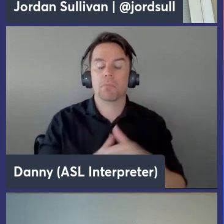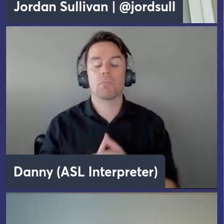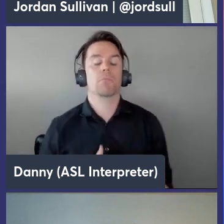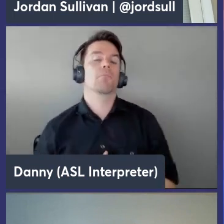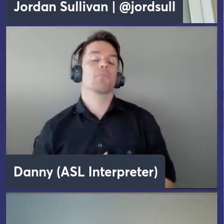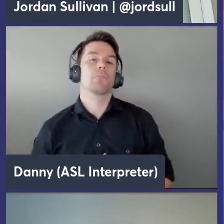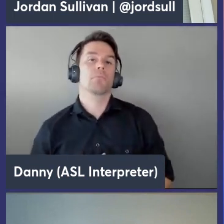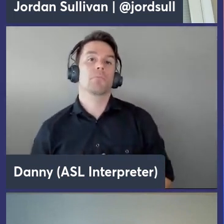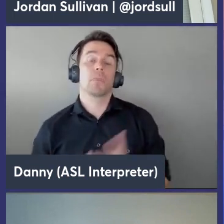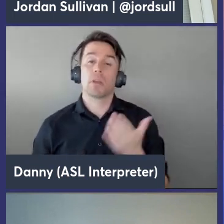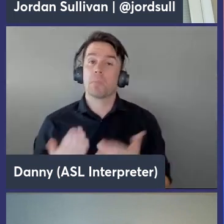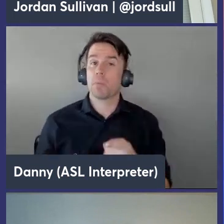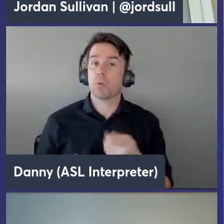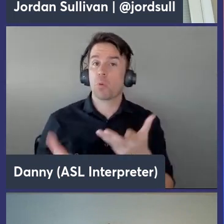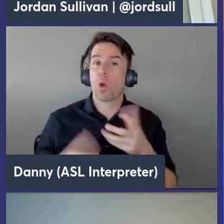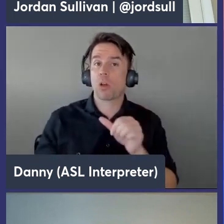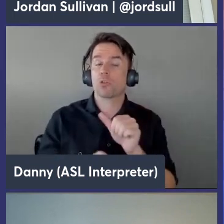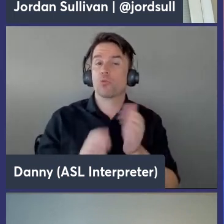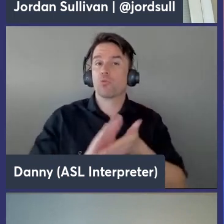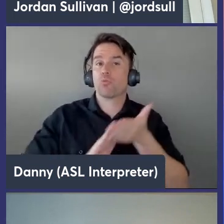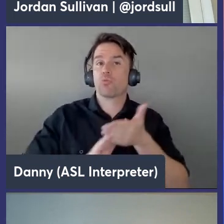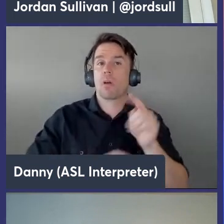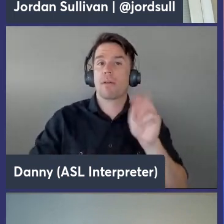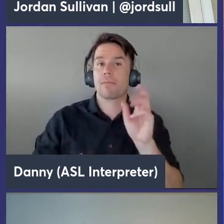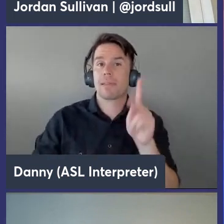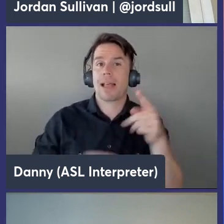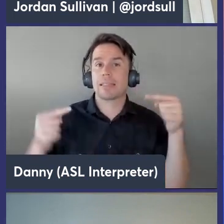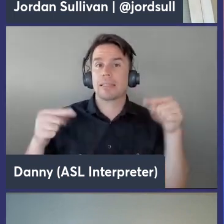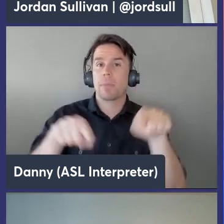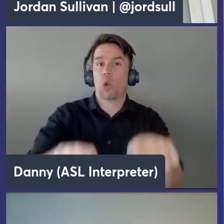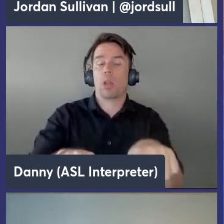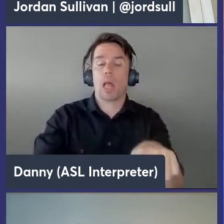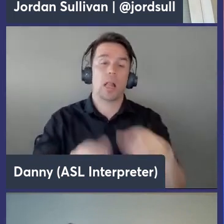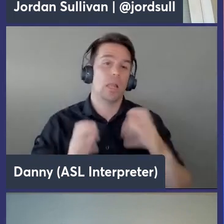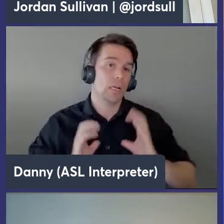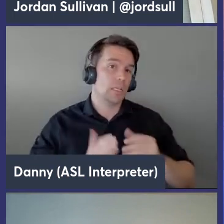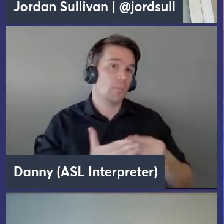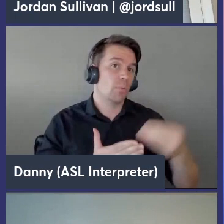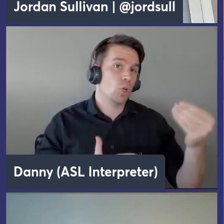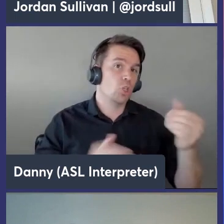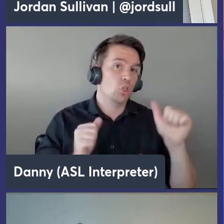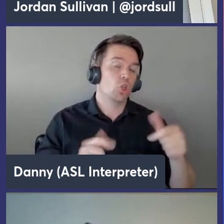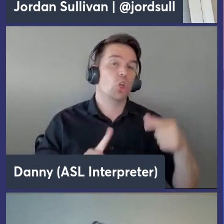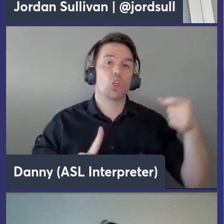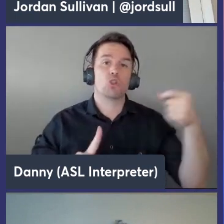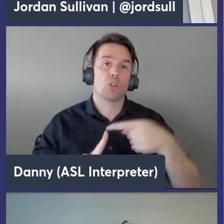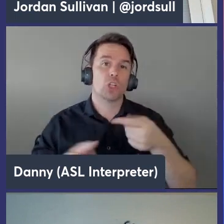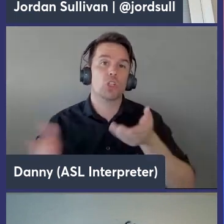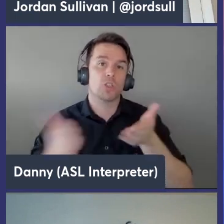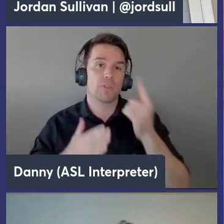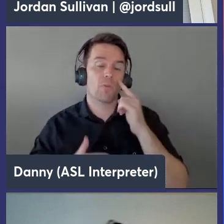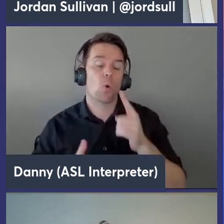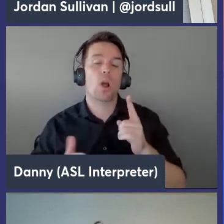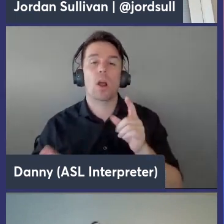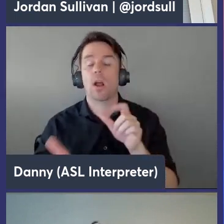For example, a customer purchase could trigger services for accounting, inventory, fulfillment and shipping.